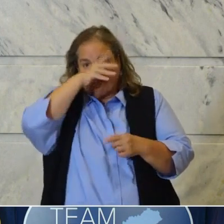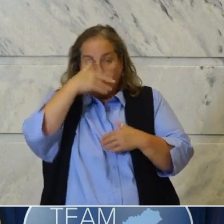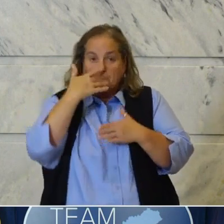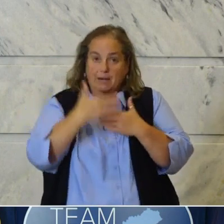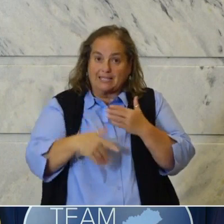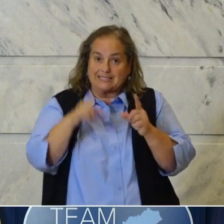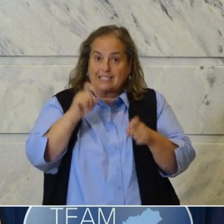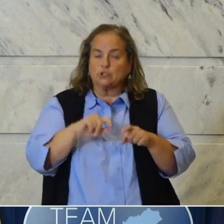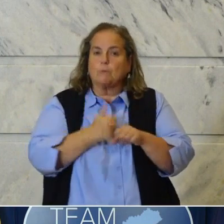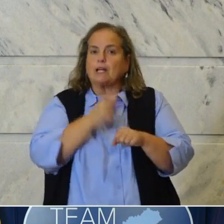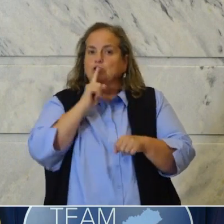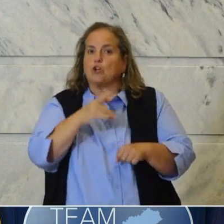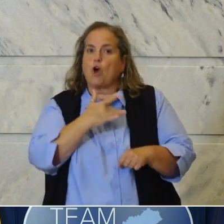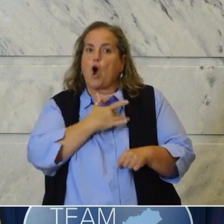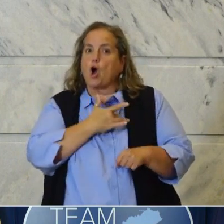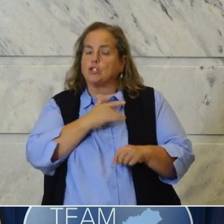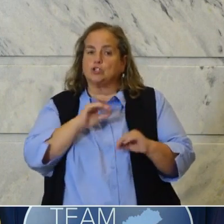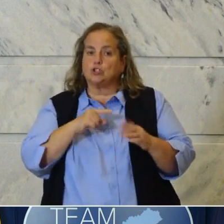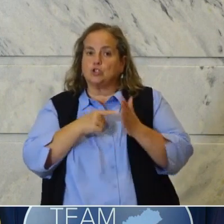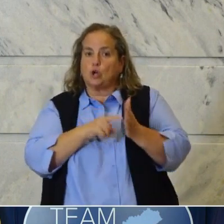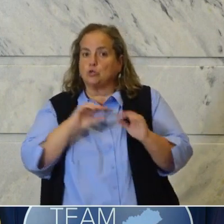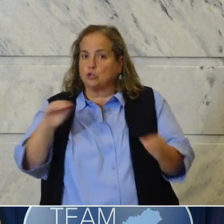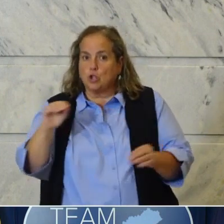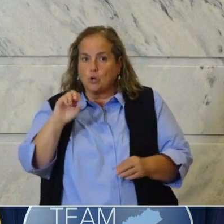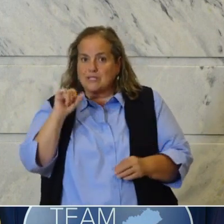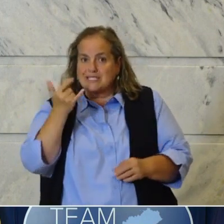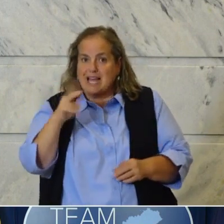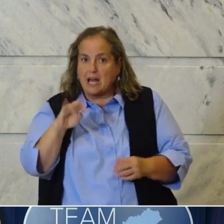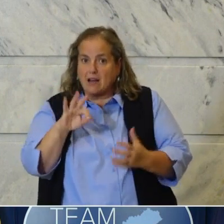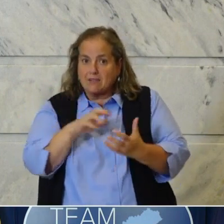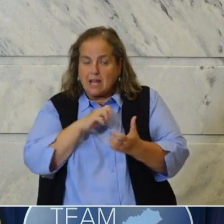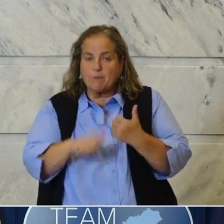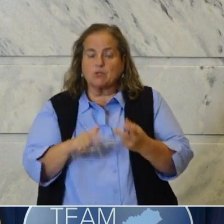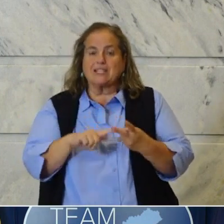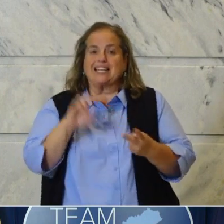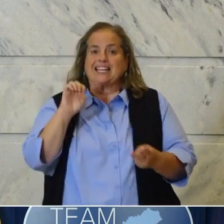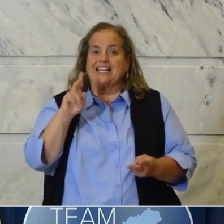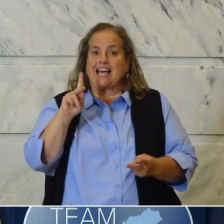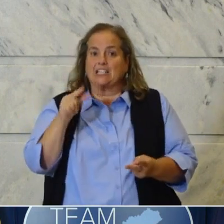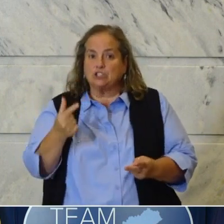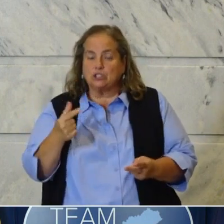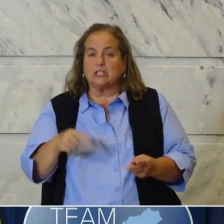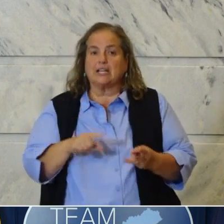muscle show signs of damage? An E k G an echocardiogram in an evaluation, in